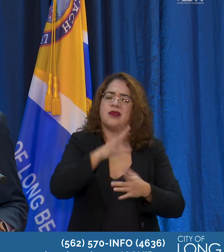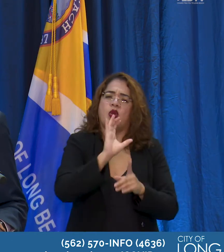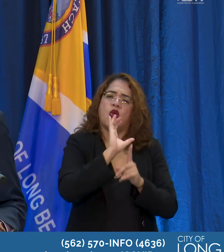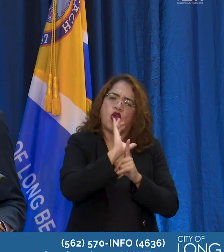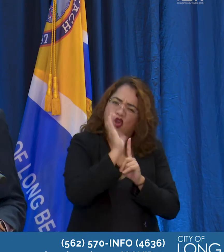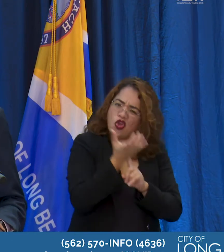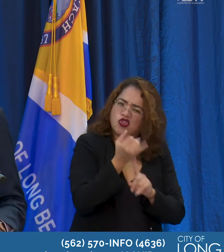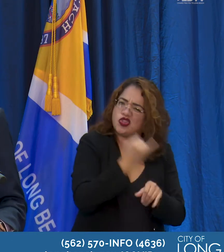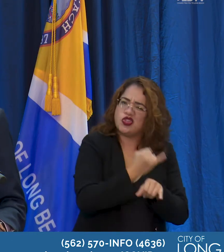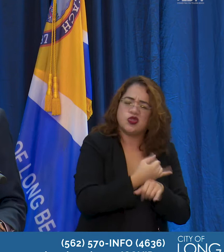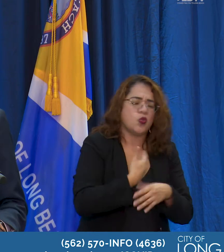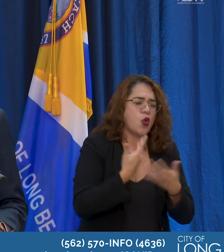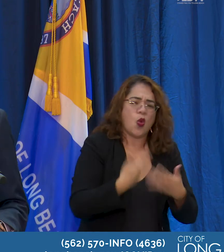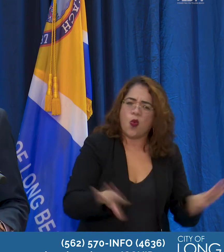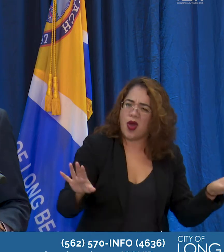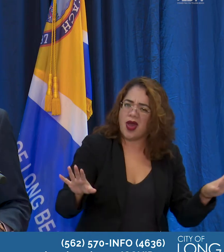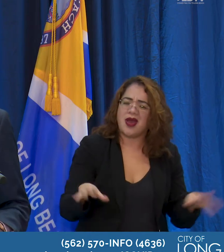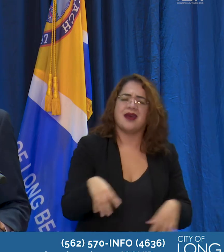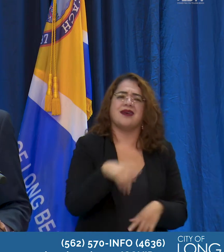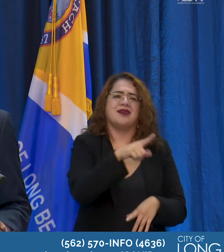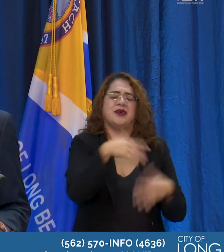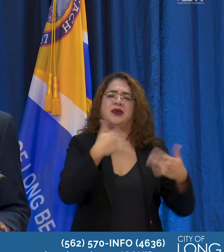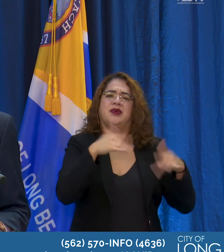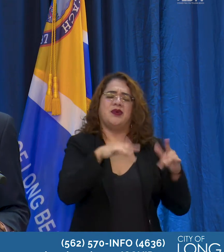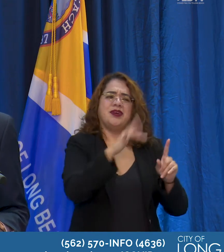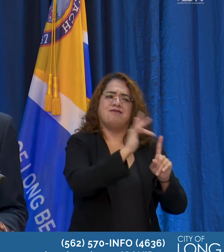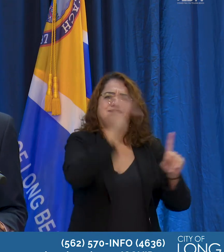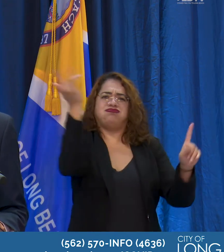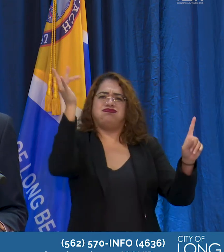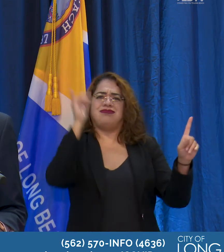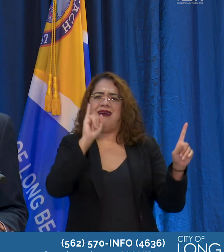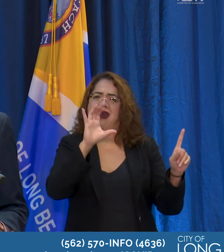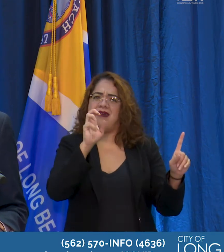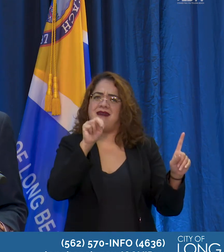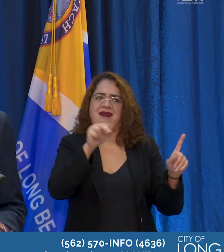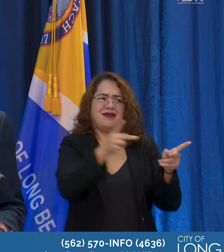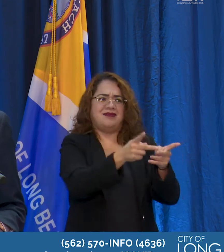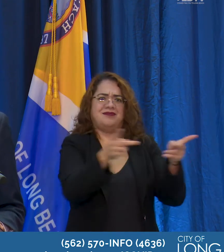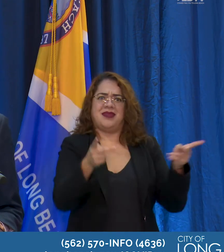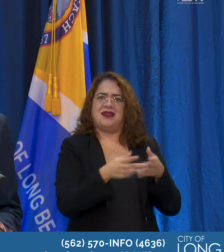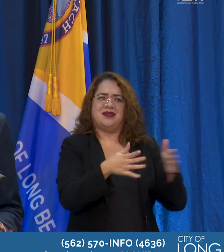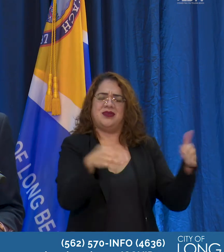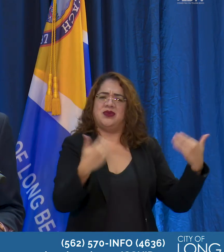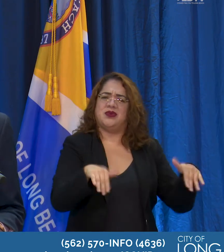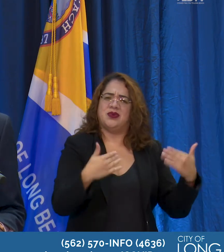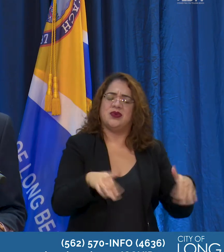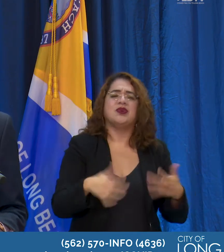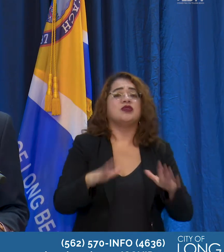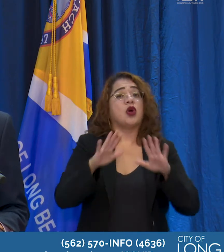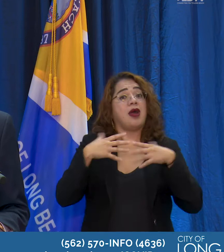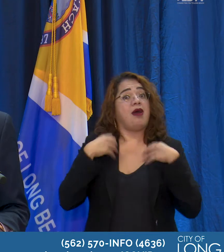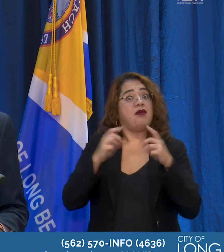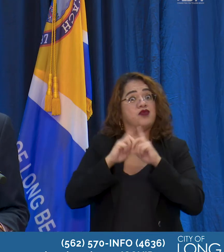in the couple of weeks ahead, our health department is really working hard with the state and the county.